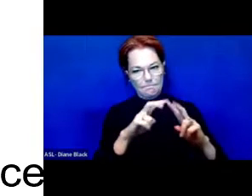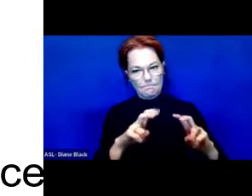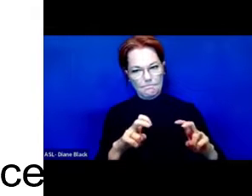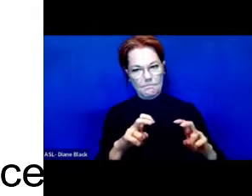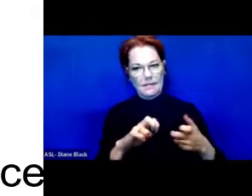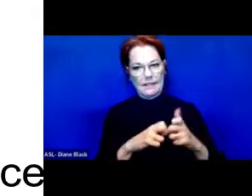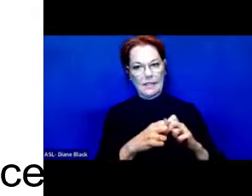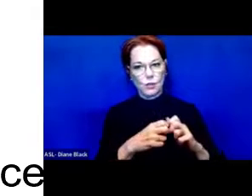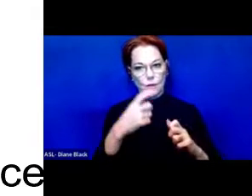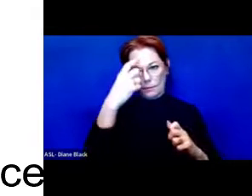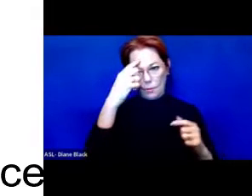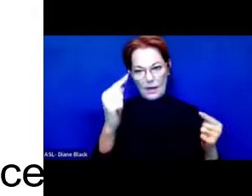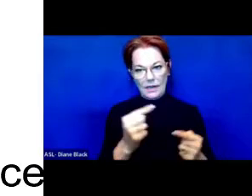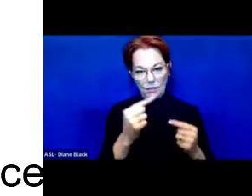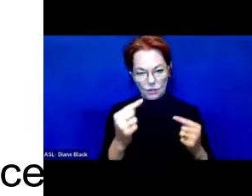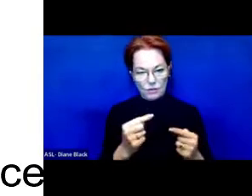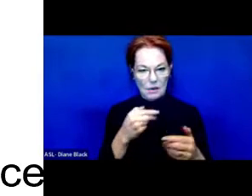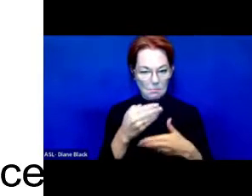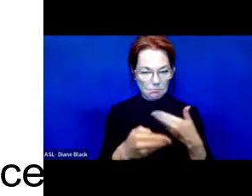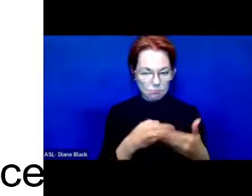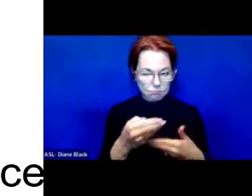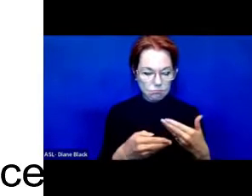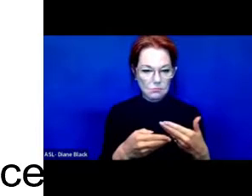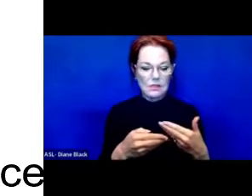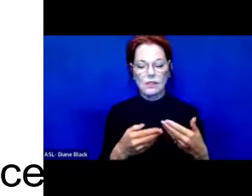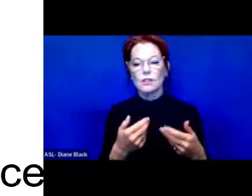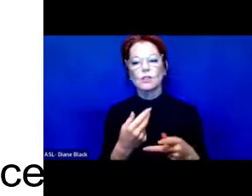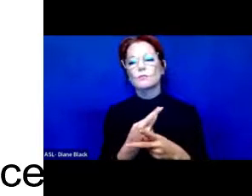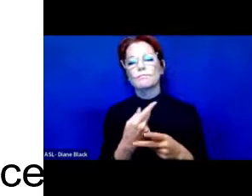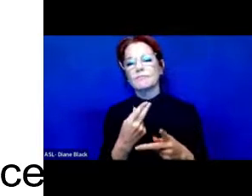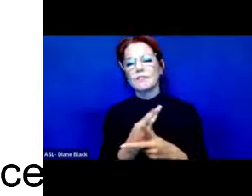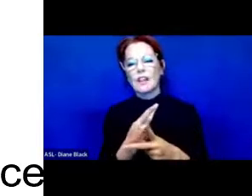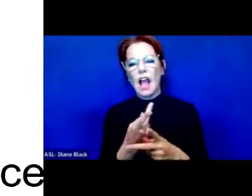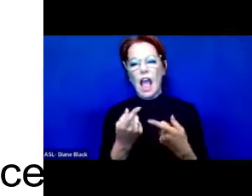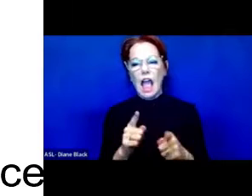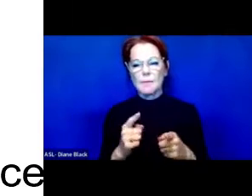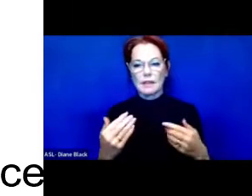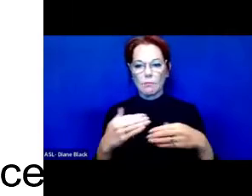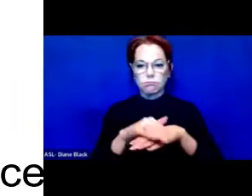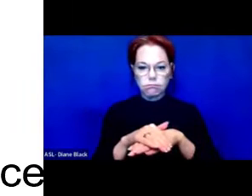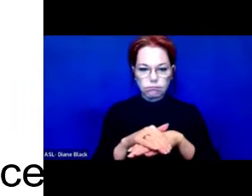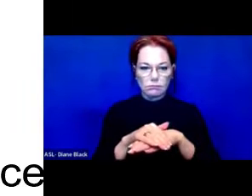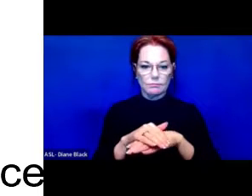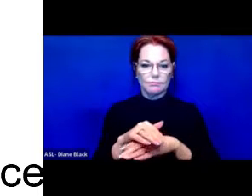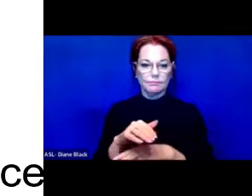to do a landscape review, to figure out what is happening at the intersection of justice and behavior or justice in brain